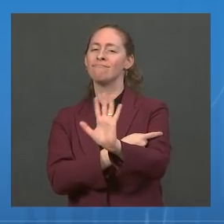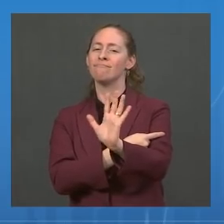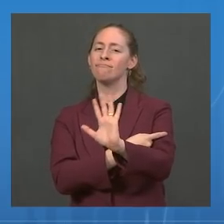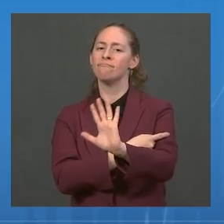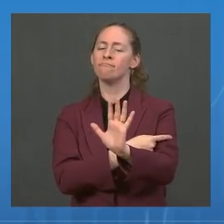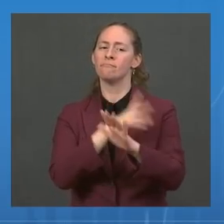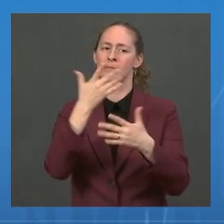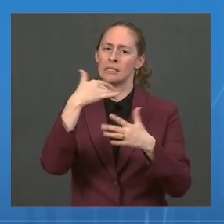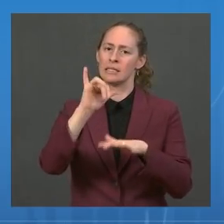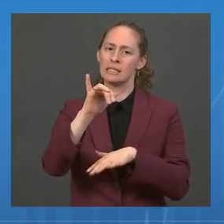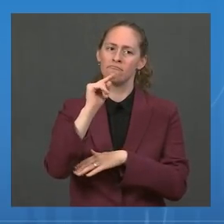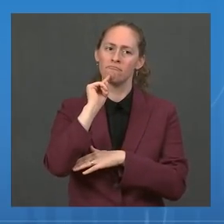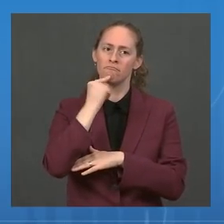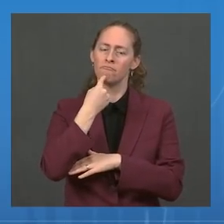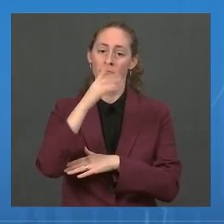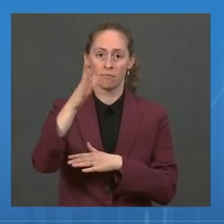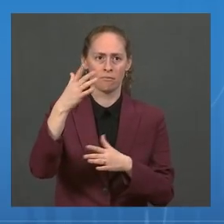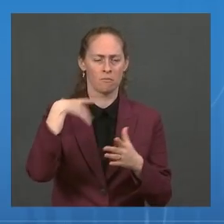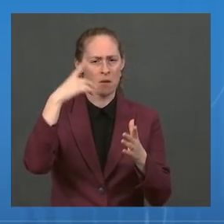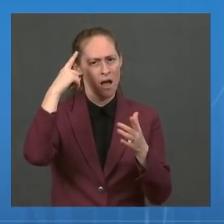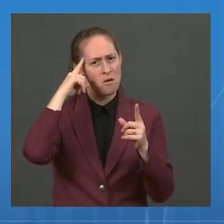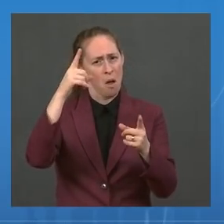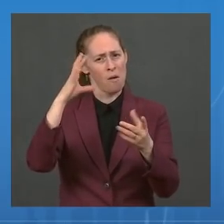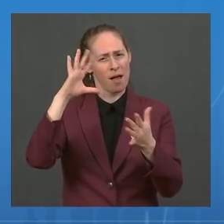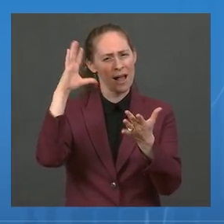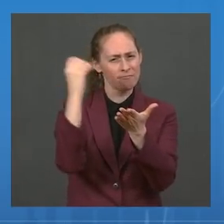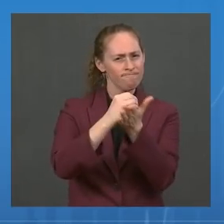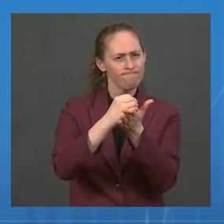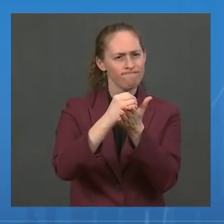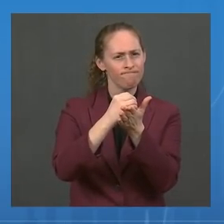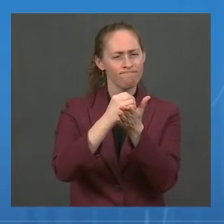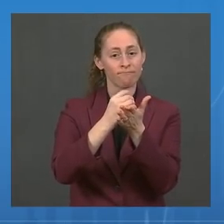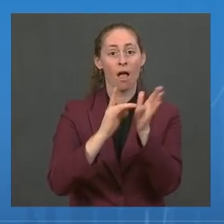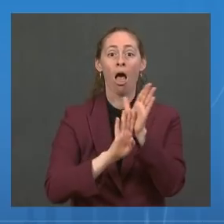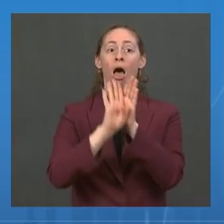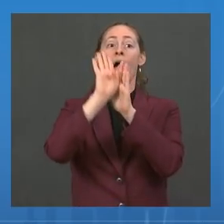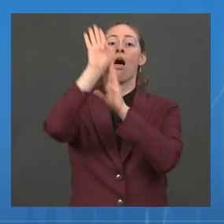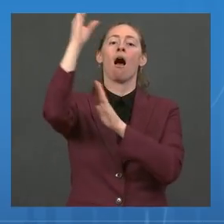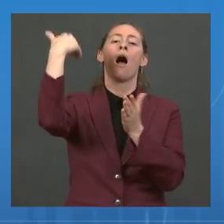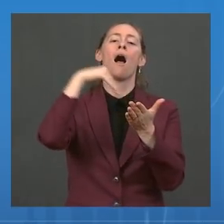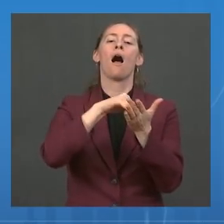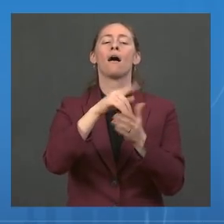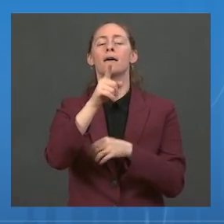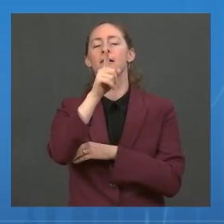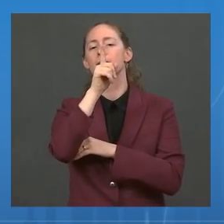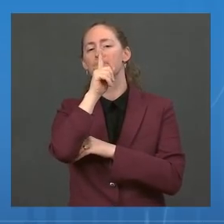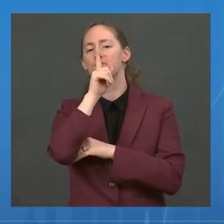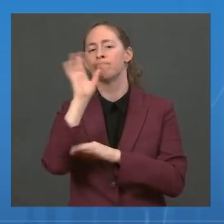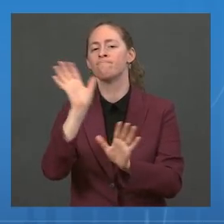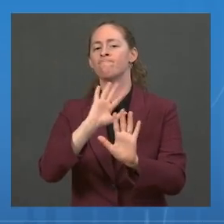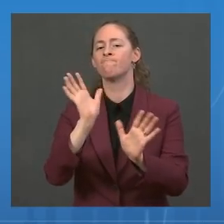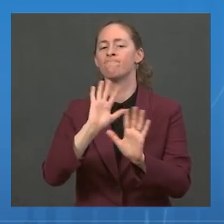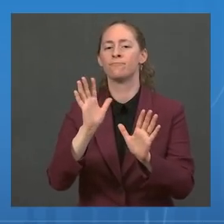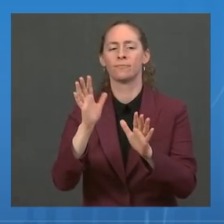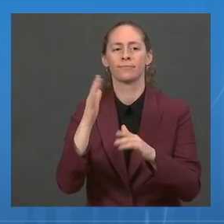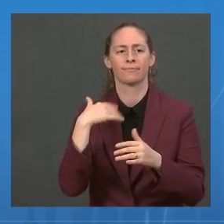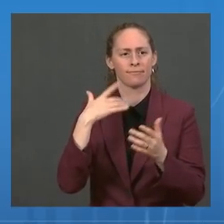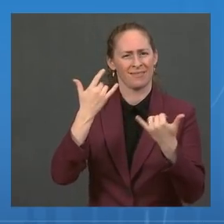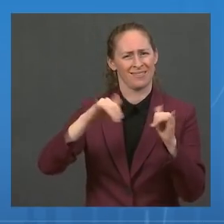to a very low level and that we don't resurge again, we still got to get a very large proportion